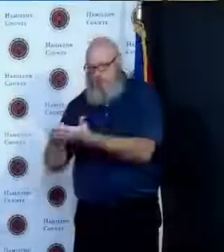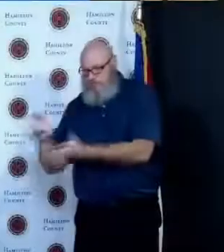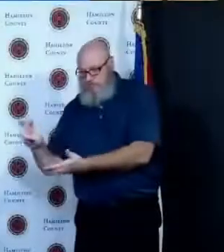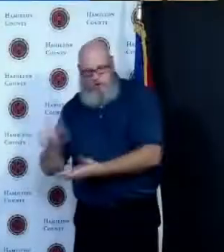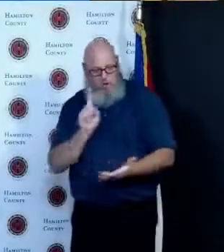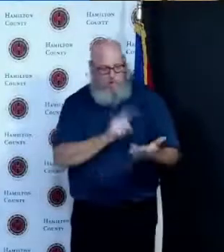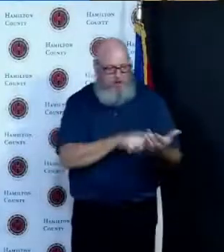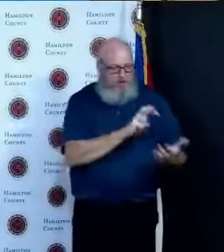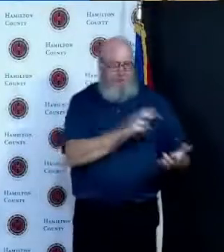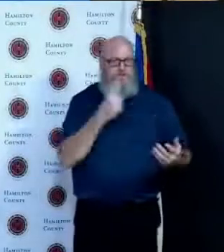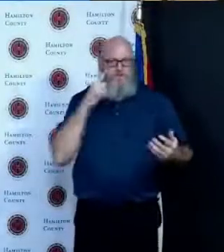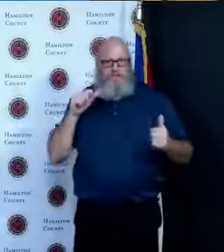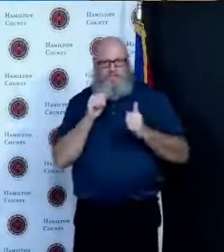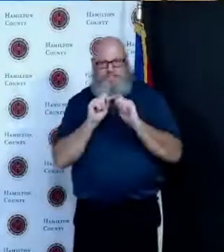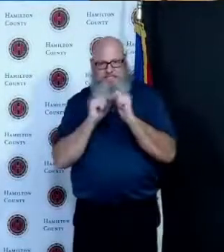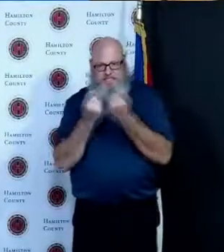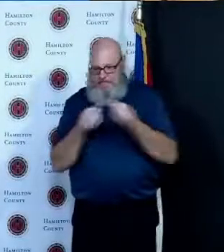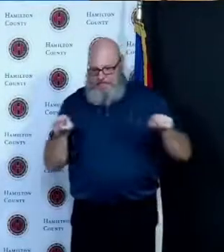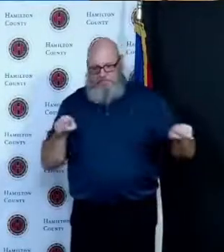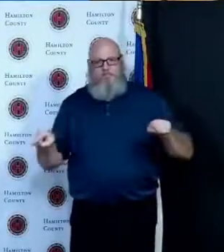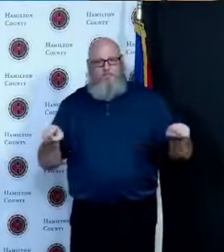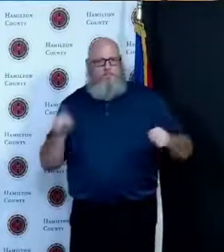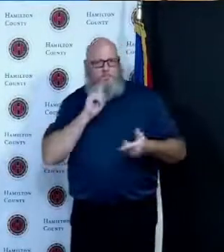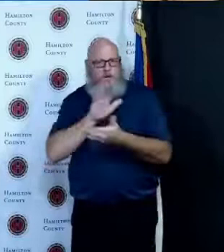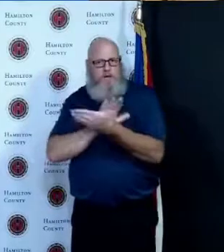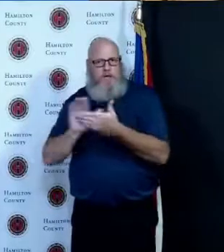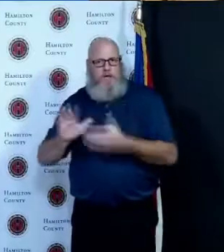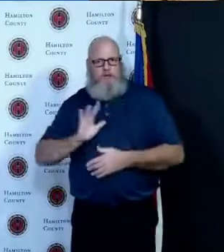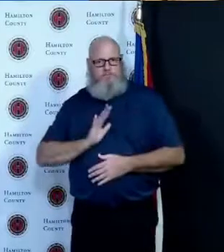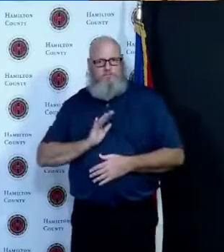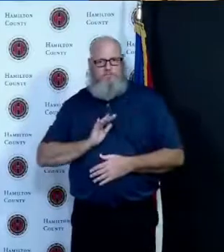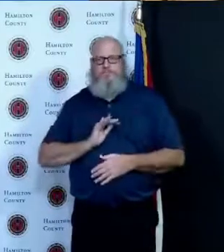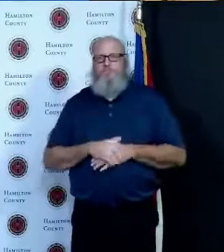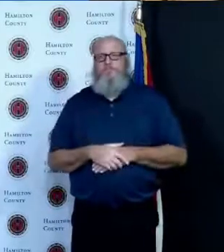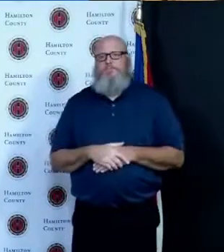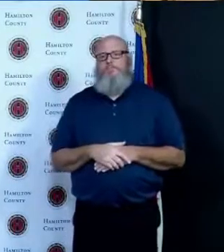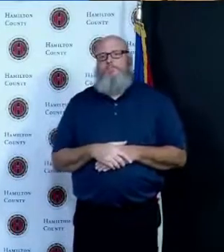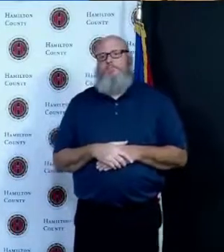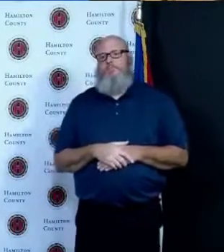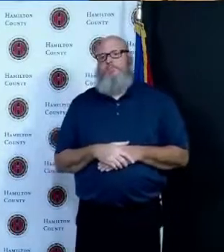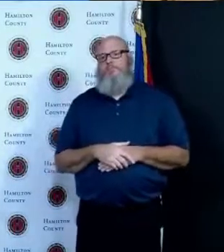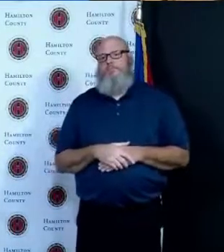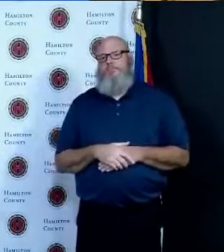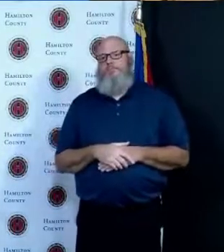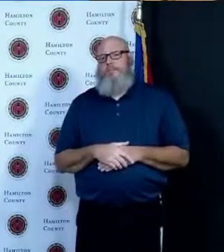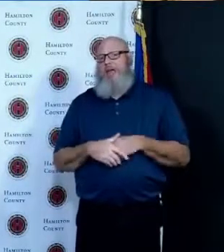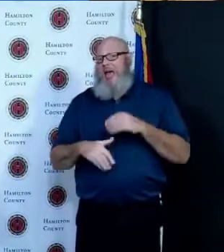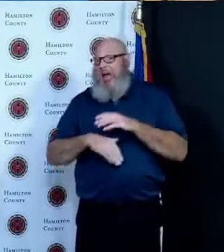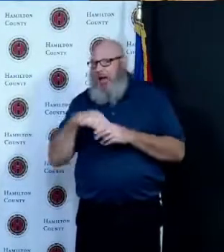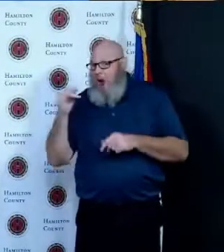the state announced 27 pharmacies are going to be vaccinating so that's just my piece does anybody